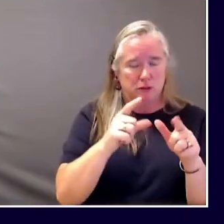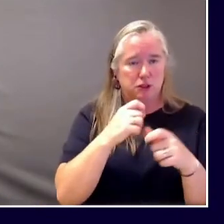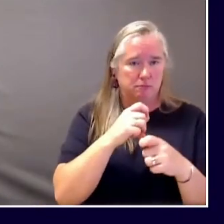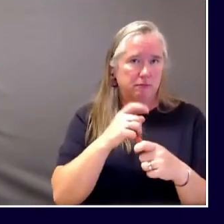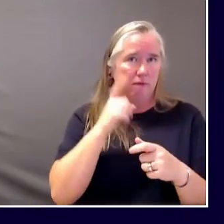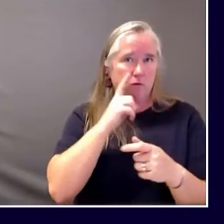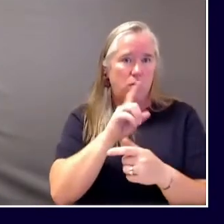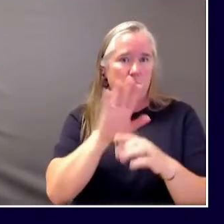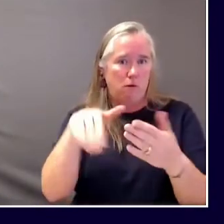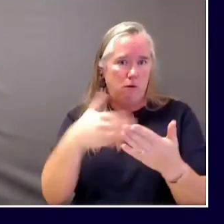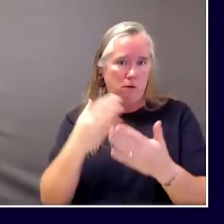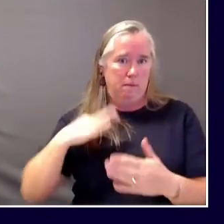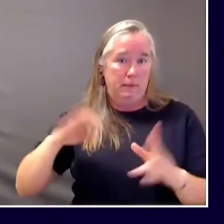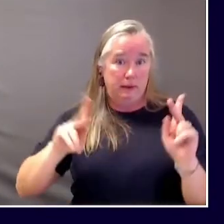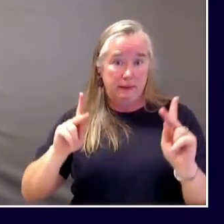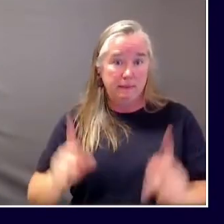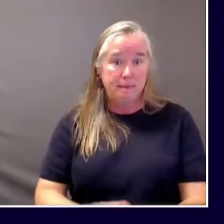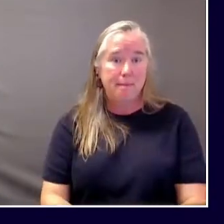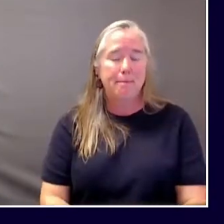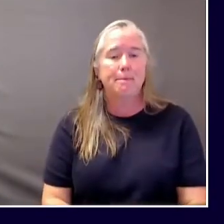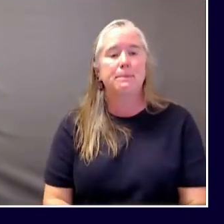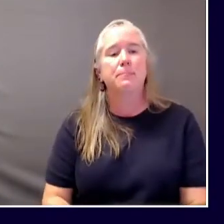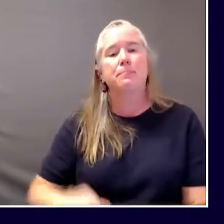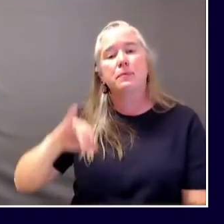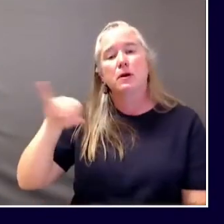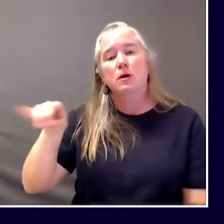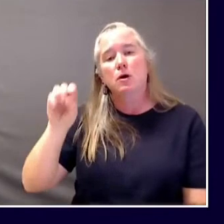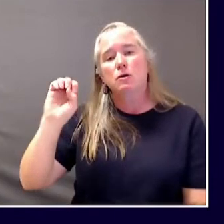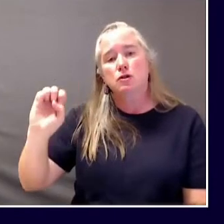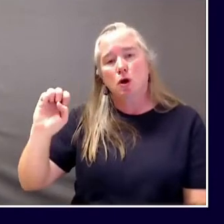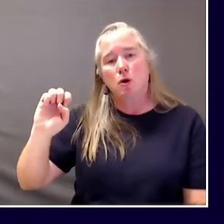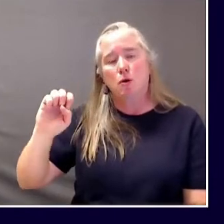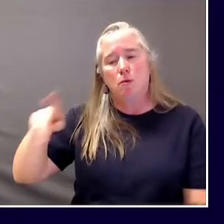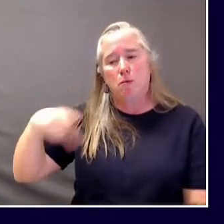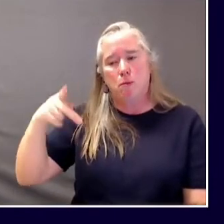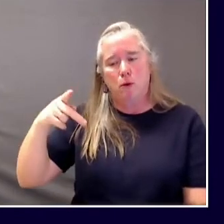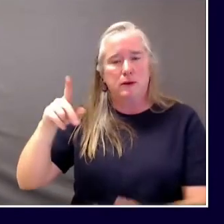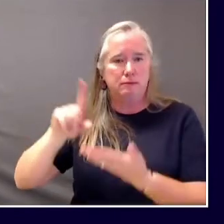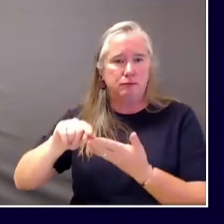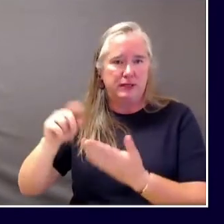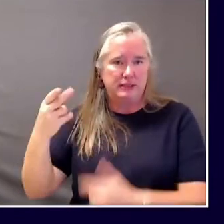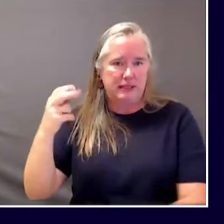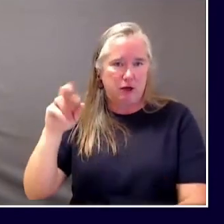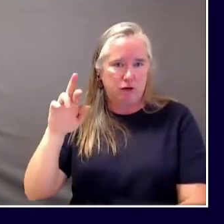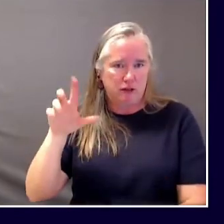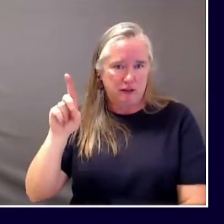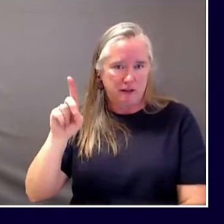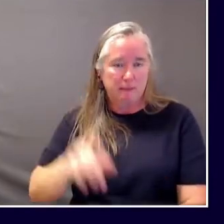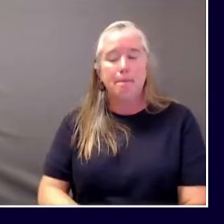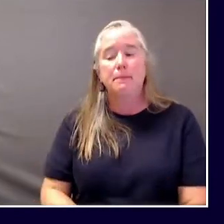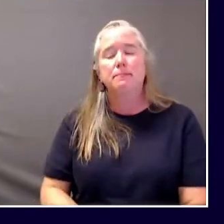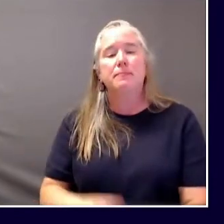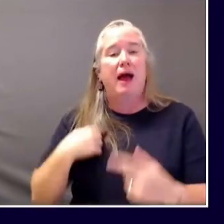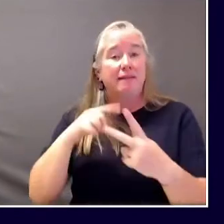next up is Joe Lauer at the